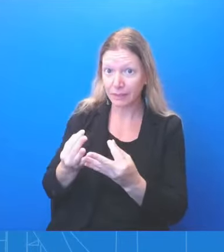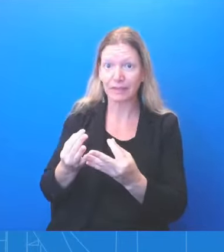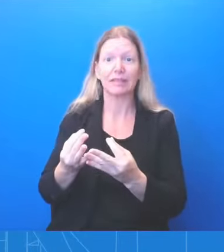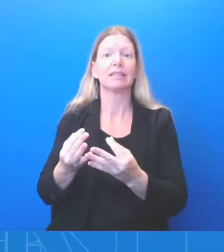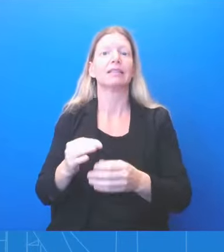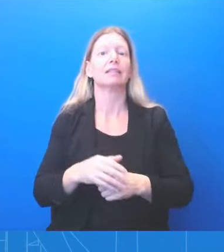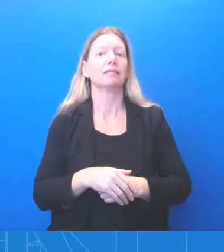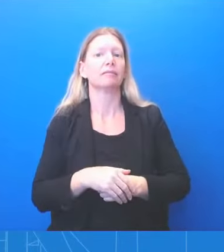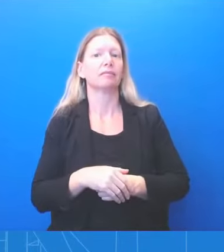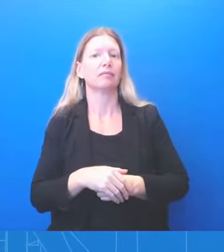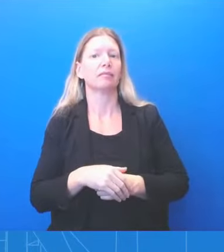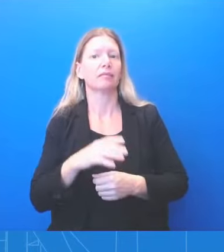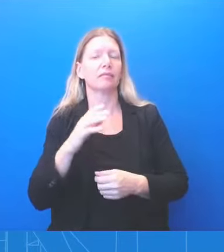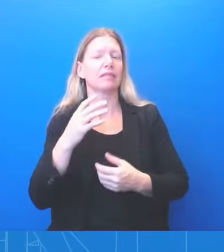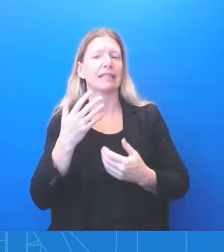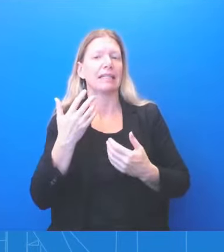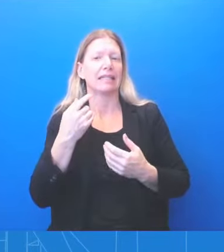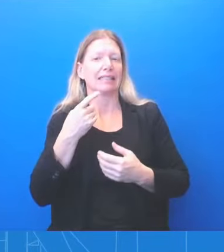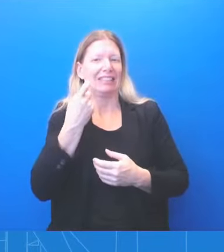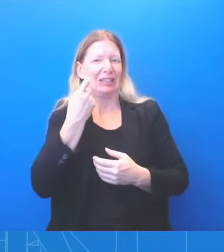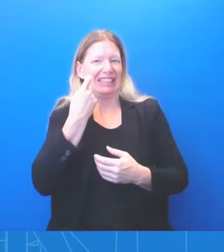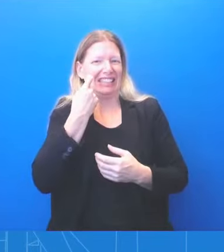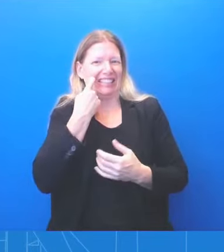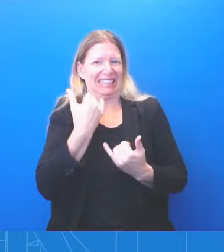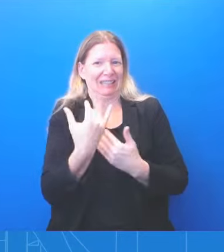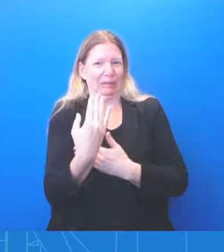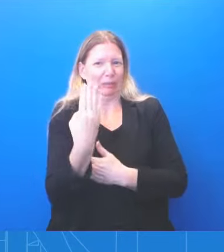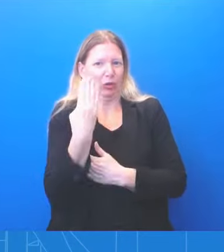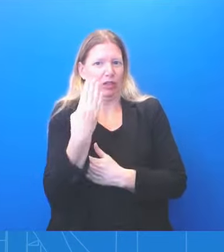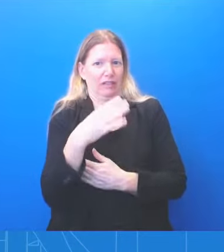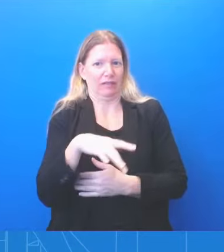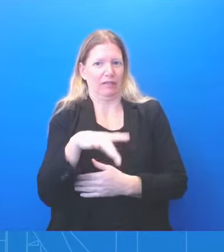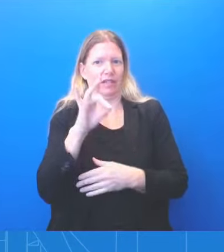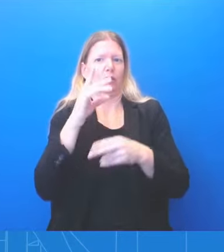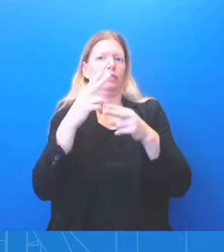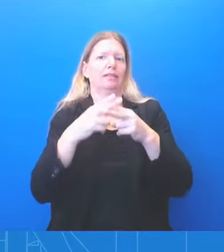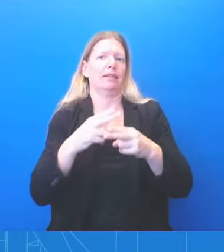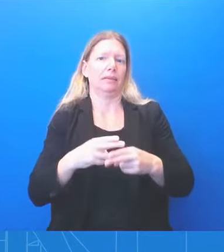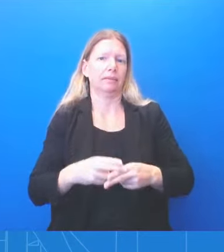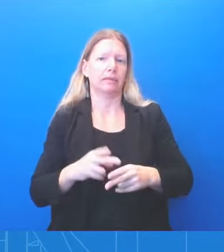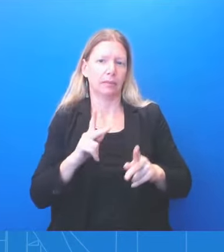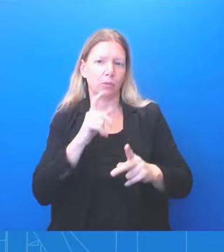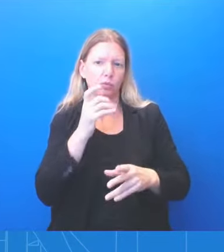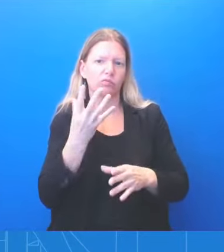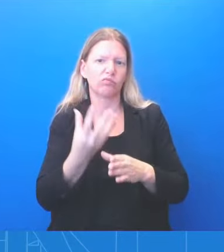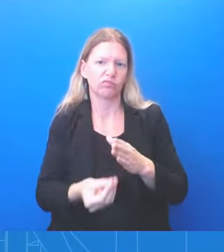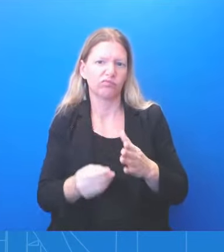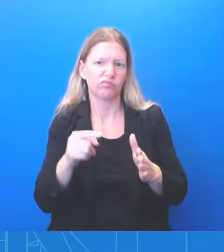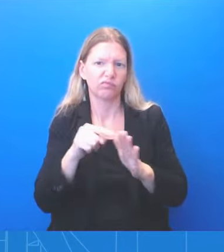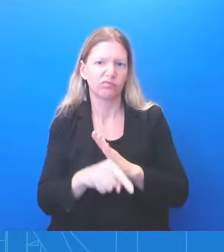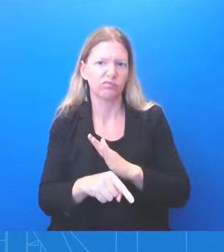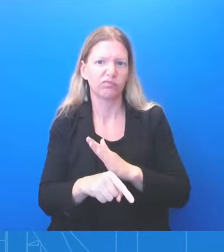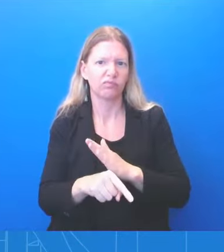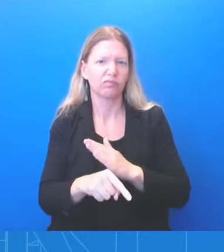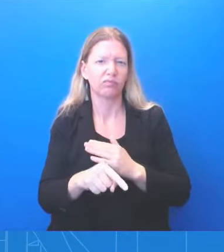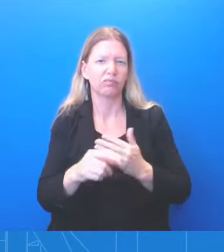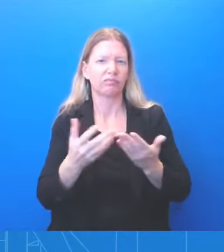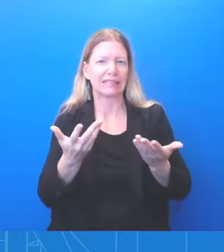as of this morning. So, I don't believe that, but I can't speak to it with any -- any facts. Ms. Jean-Pierre: Toluse. The Press: Thank you. Thank you, Mr. Mayor.